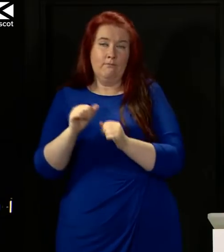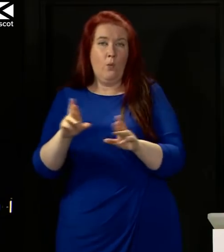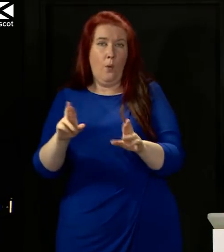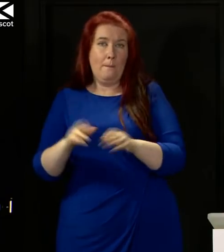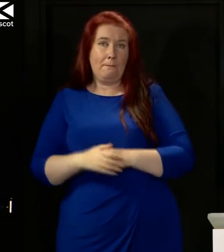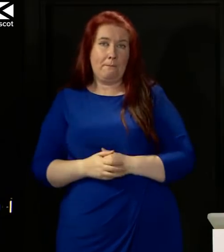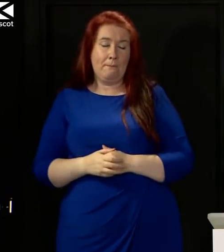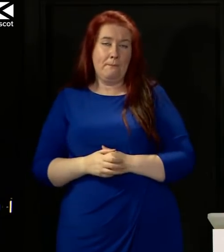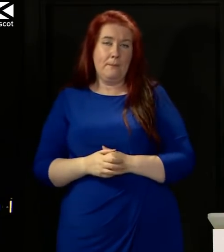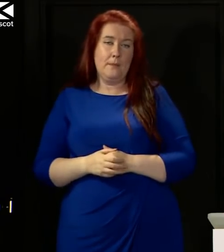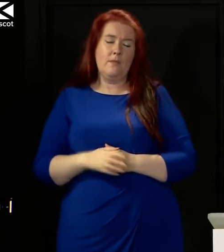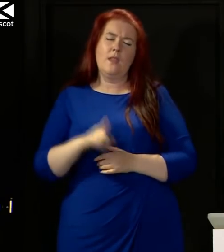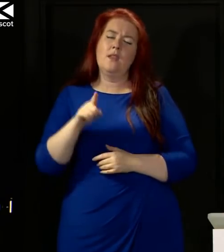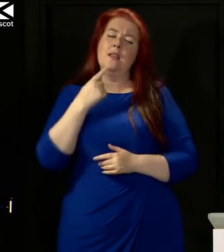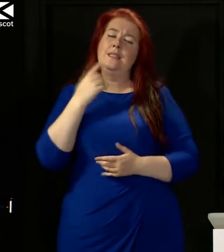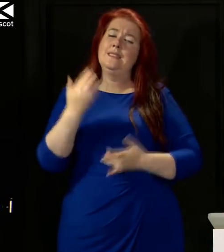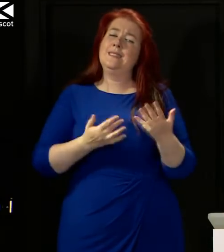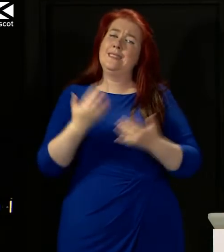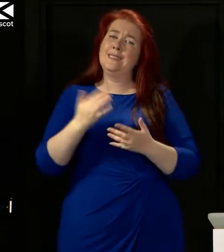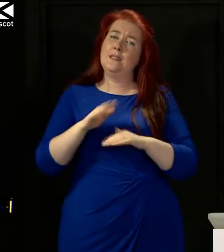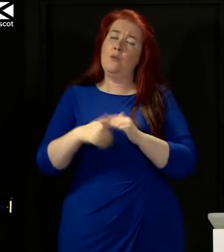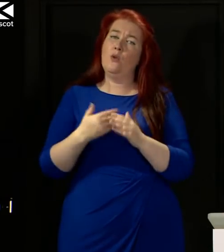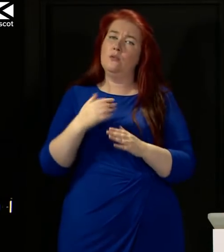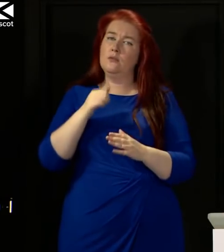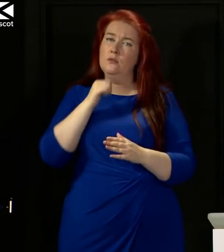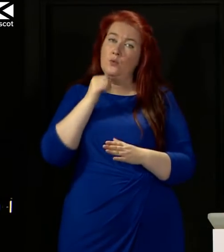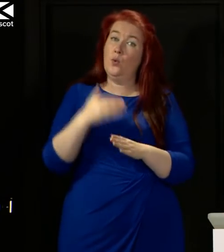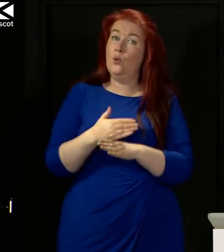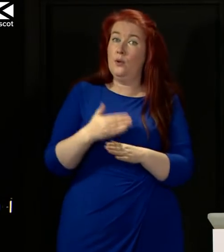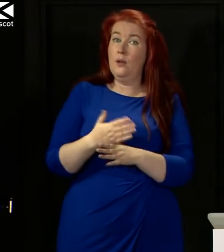these unemployment figures that are being reported today, of course only up until the